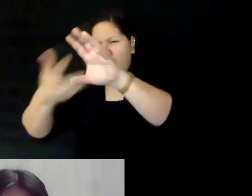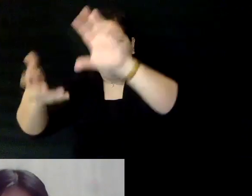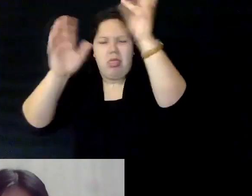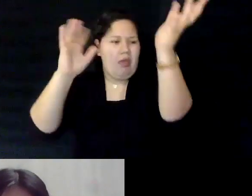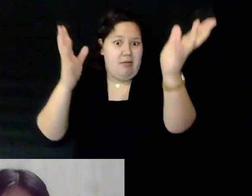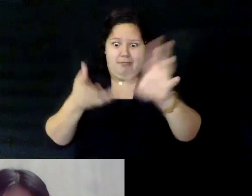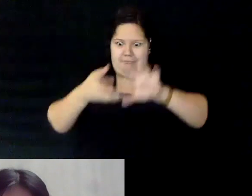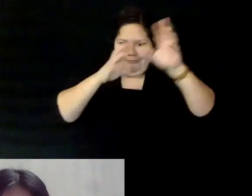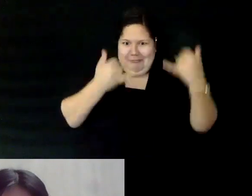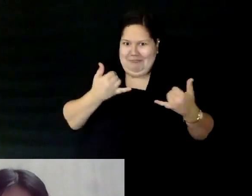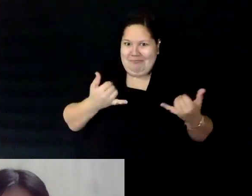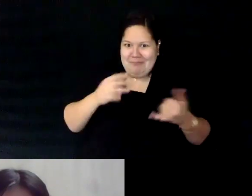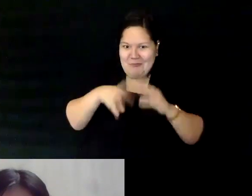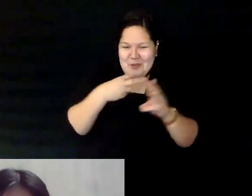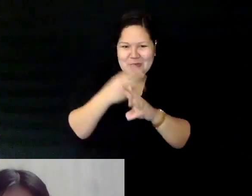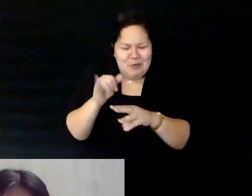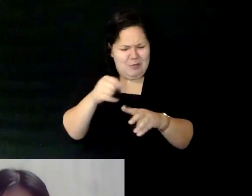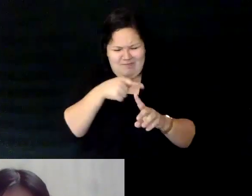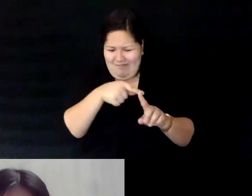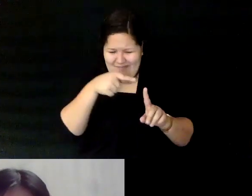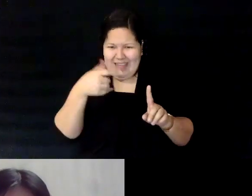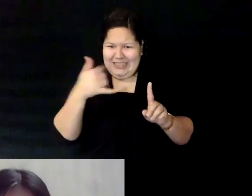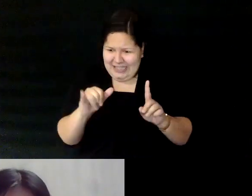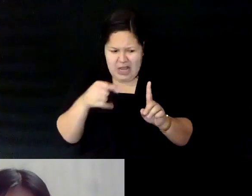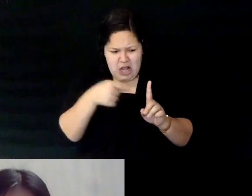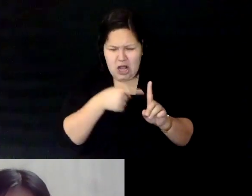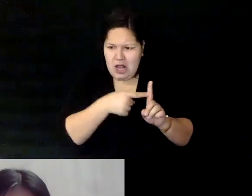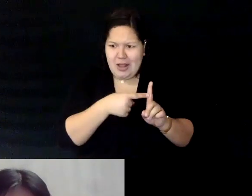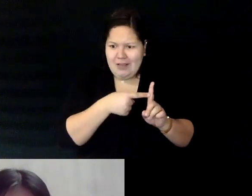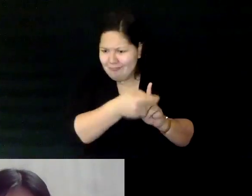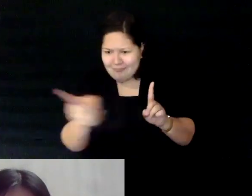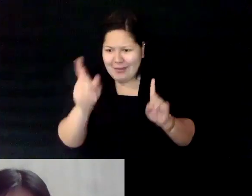I want people to feel like they are able to be the protagonists of their own narrative. That as